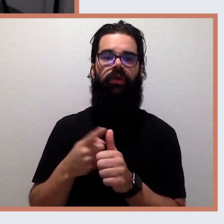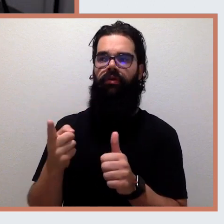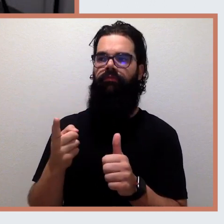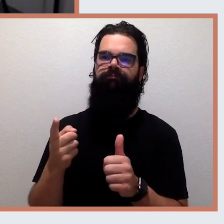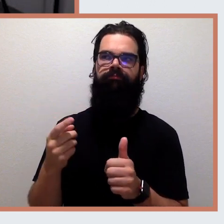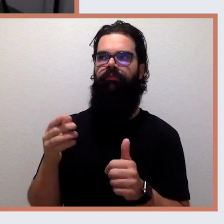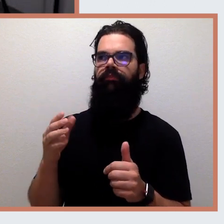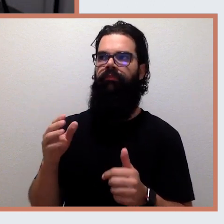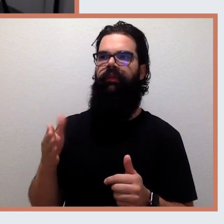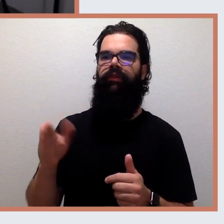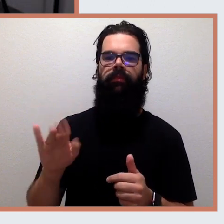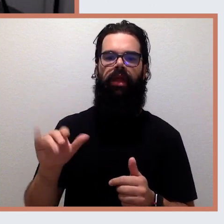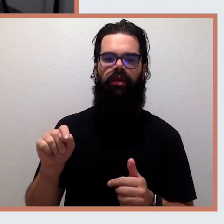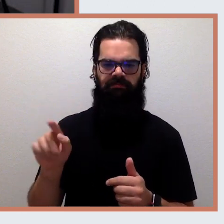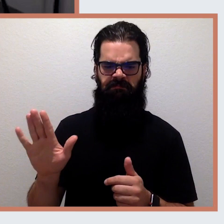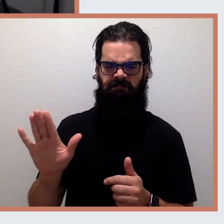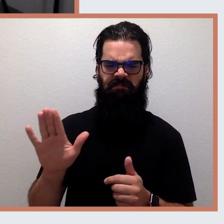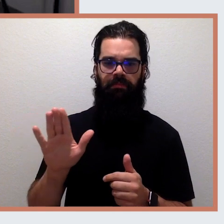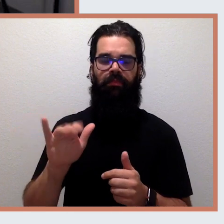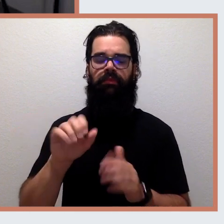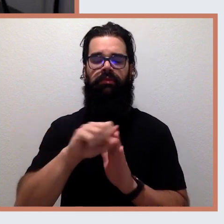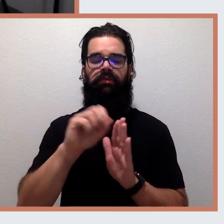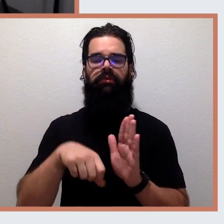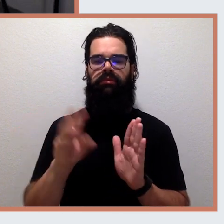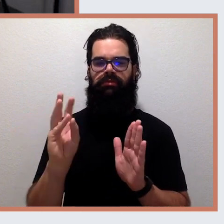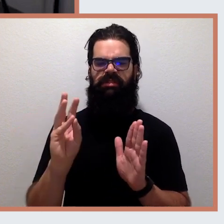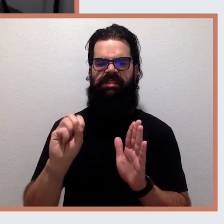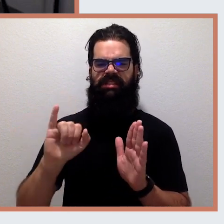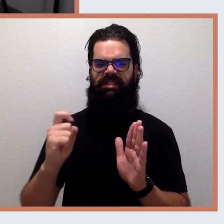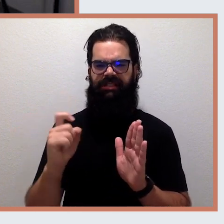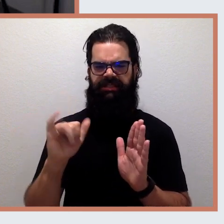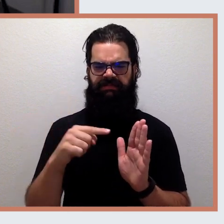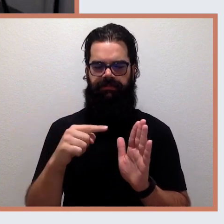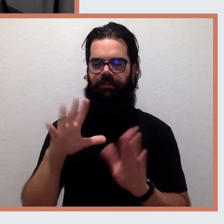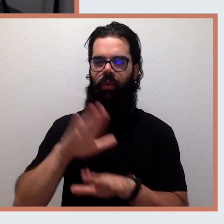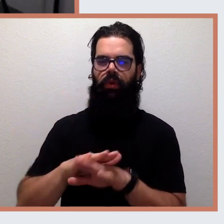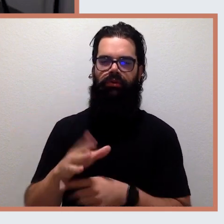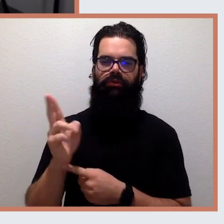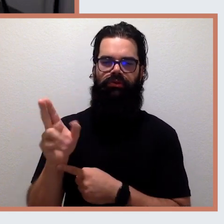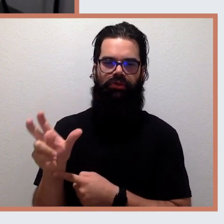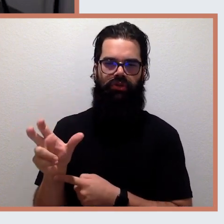Fishbait was the call sign. That's on a show that I did two seasons called SIX. That was on the History Channel,